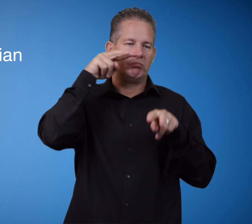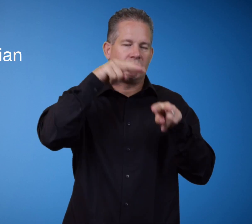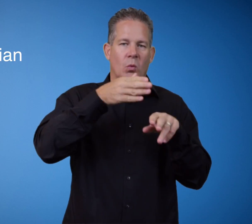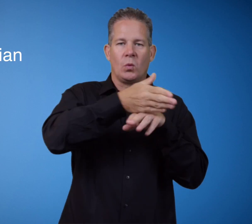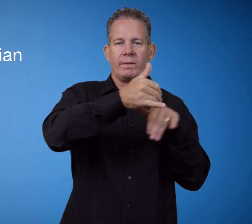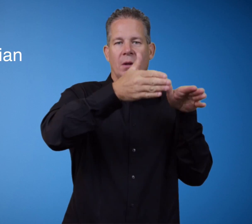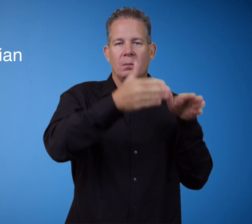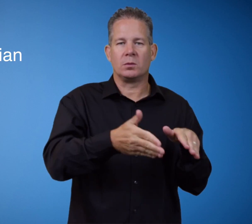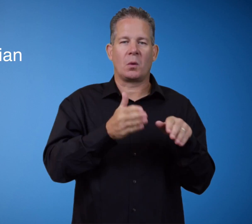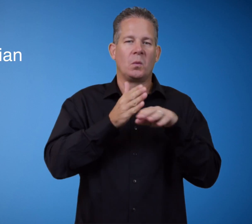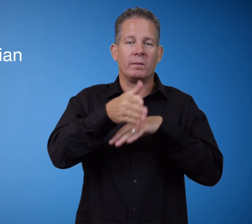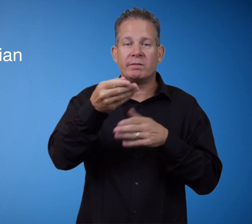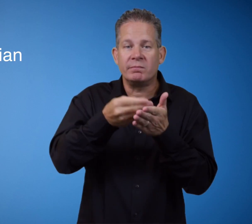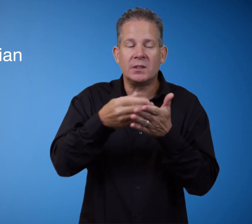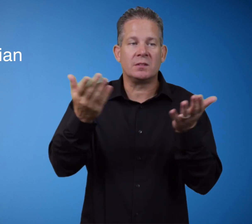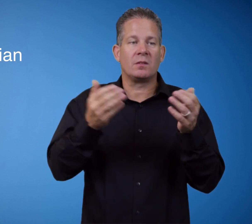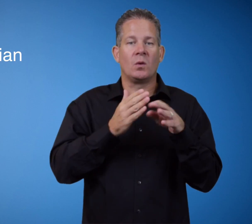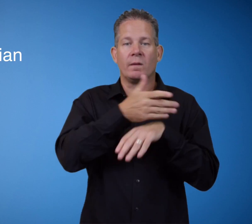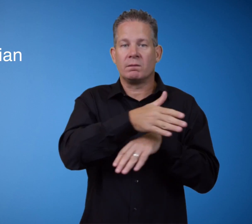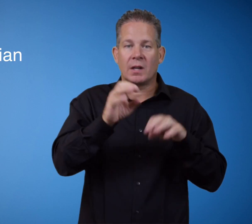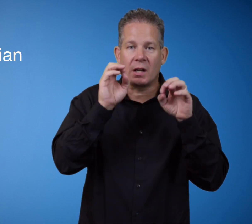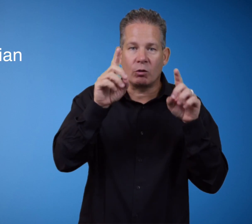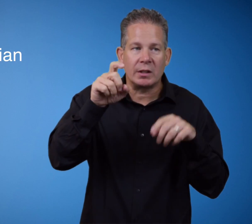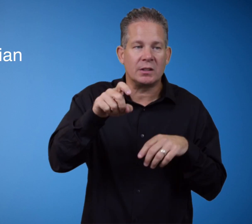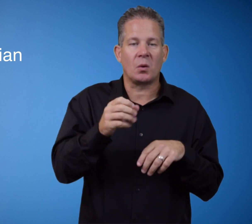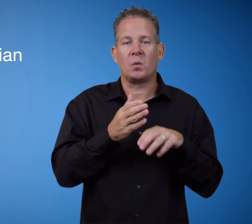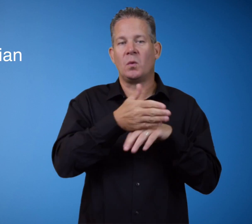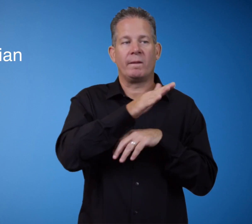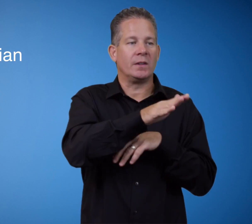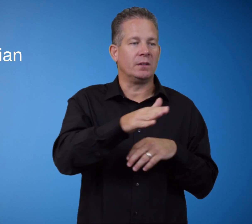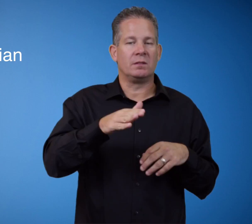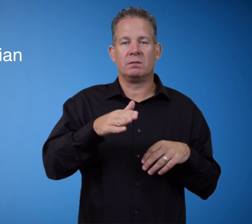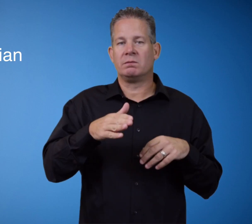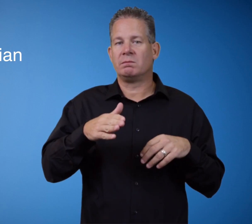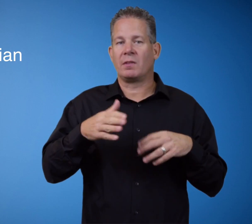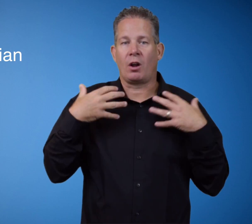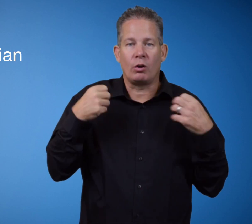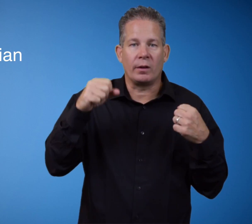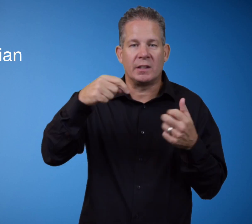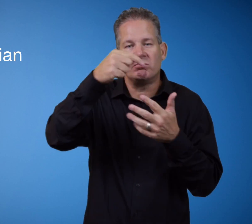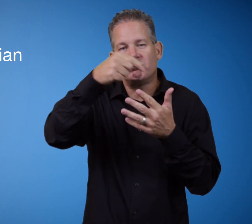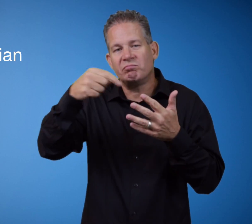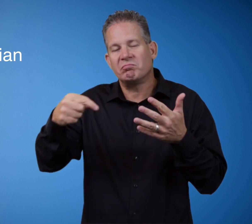that person's finances, educational needs, or their health needs.